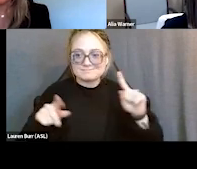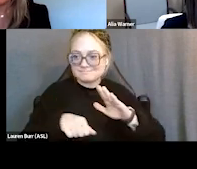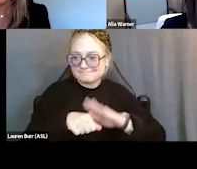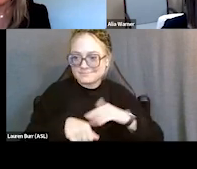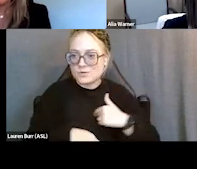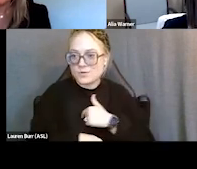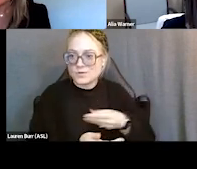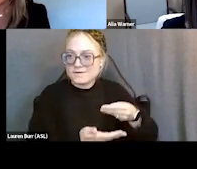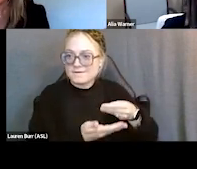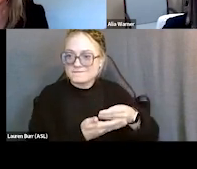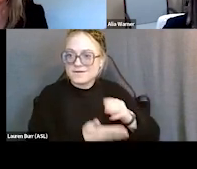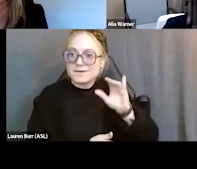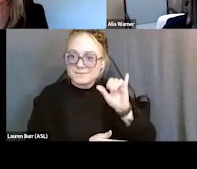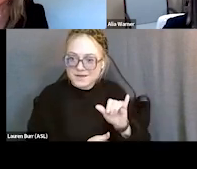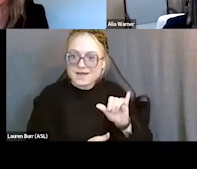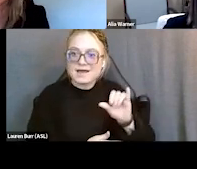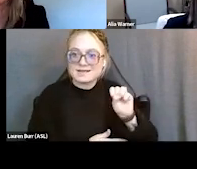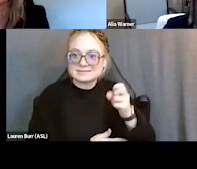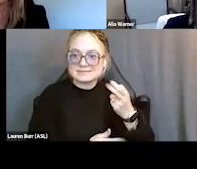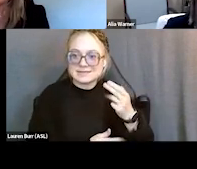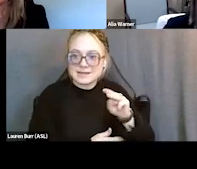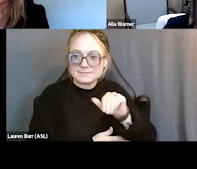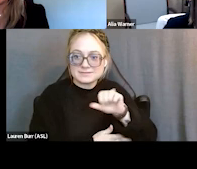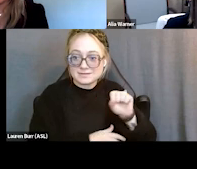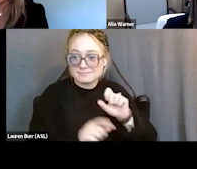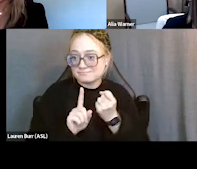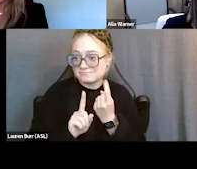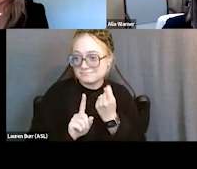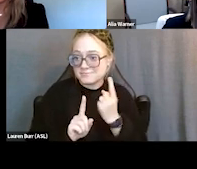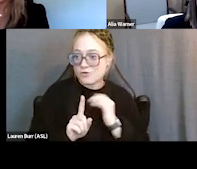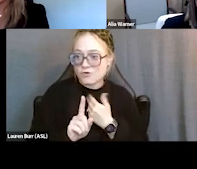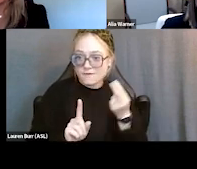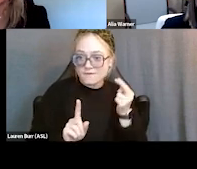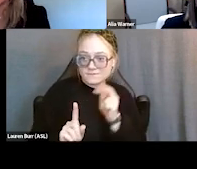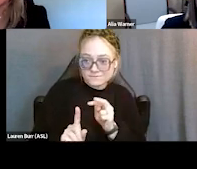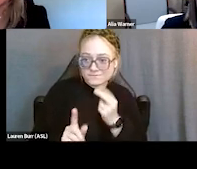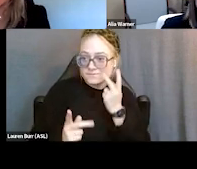and Mental Health Services Administration, but the views and opinions expressed today don't necessarily represent those